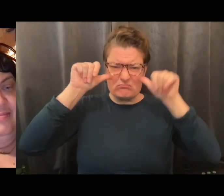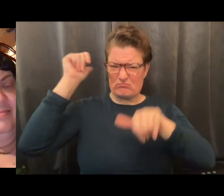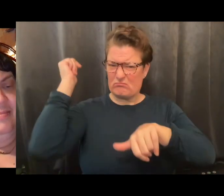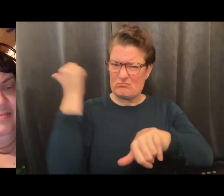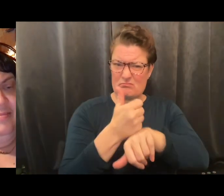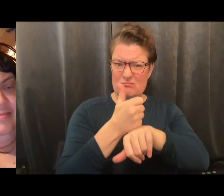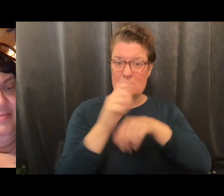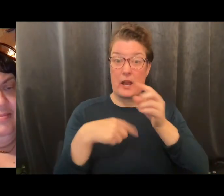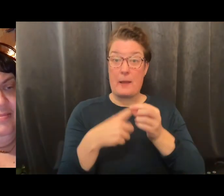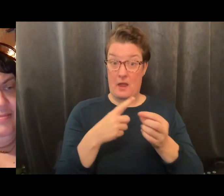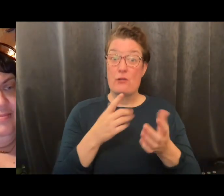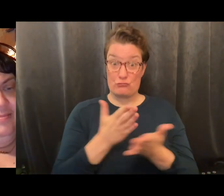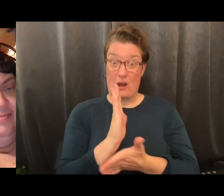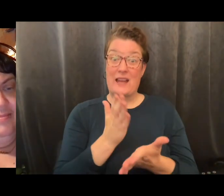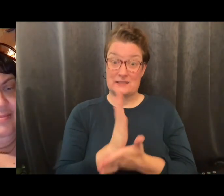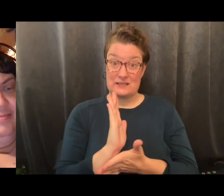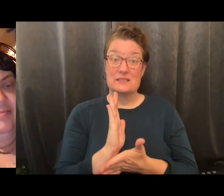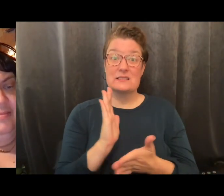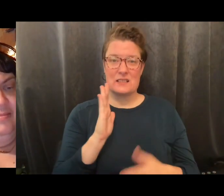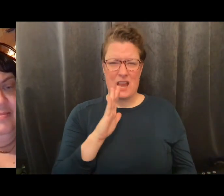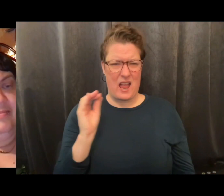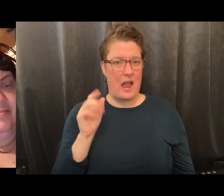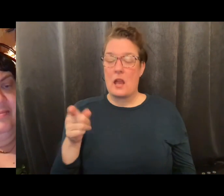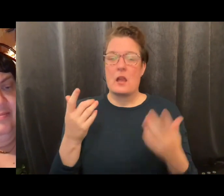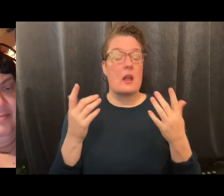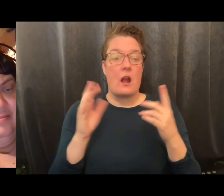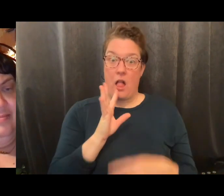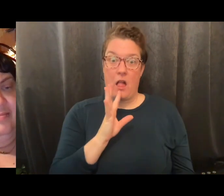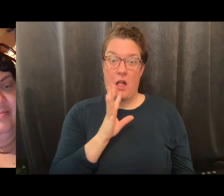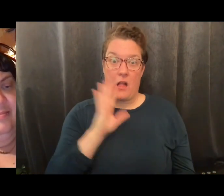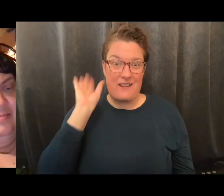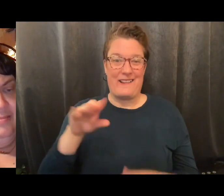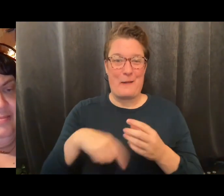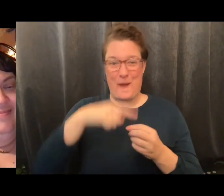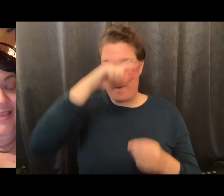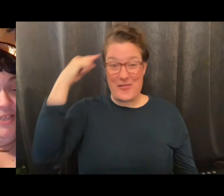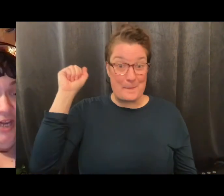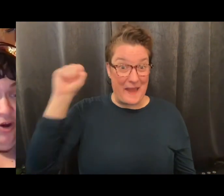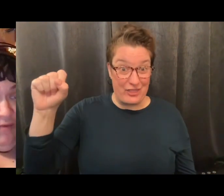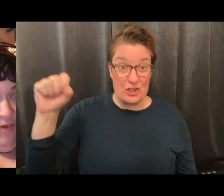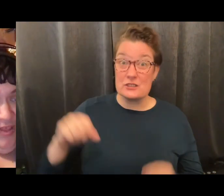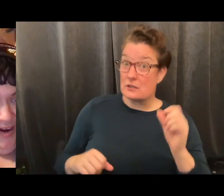And, um, all he wanted to do was talk about the Black Panthers. and Nomy: this is your grandfather? Melissa: This is my grandfather. Nomy: That's so cool